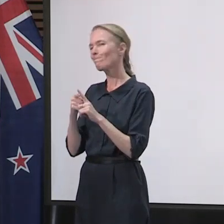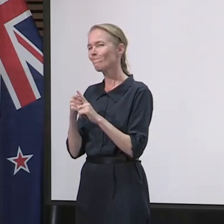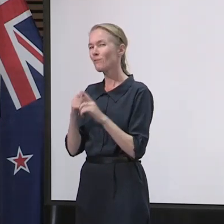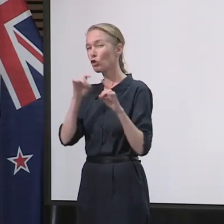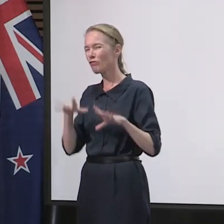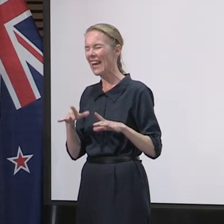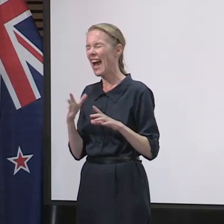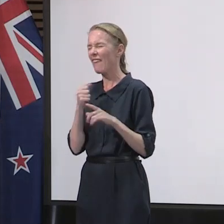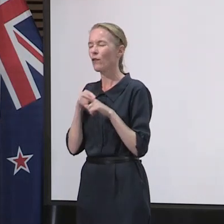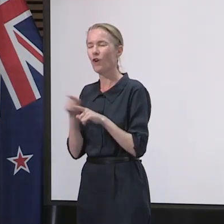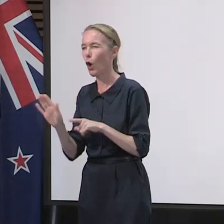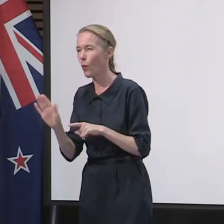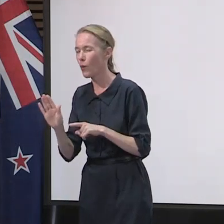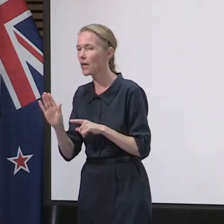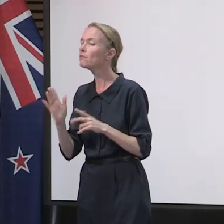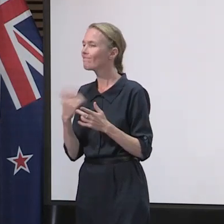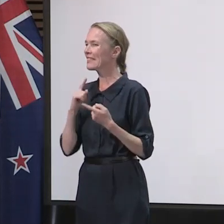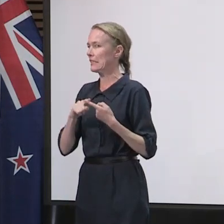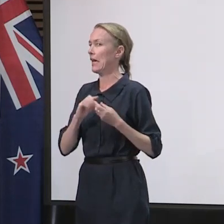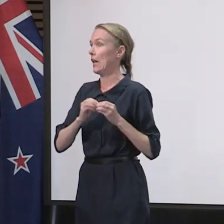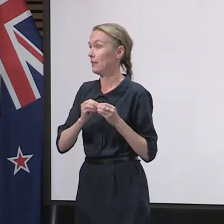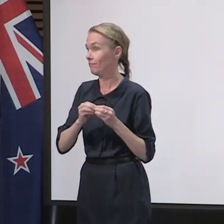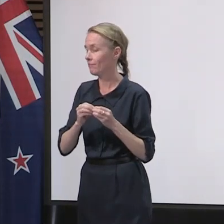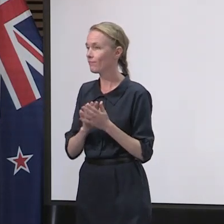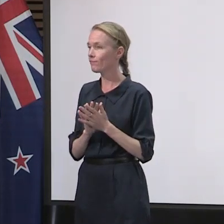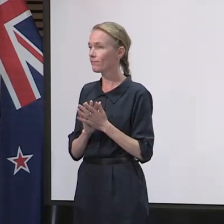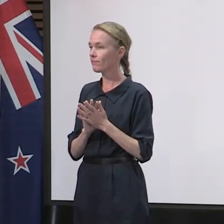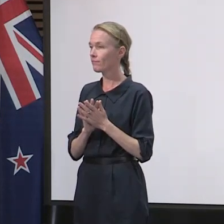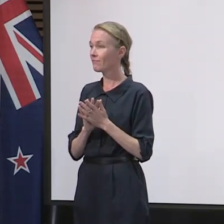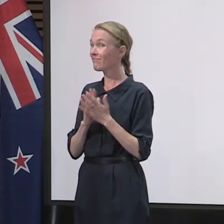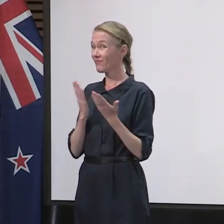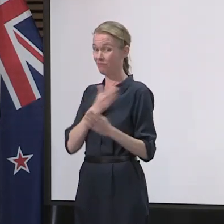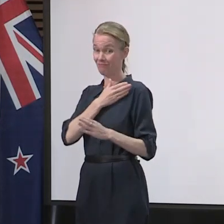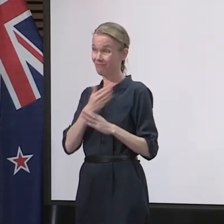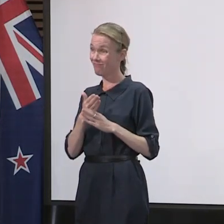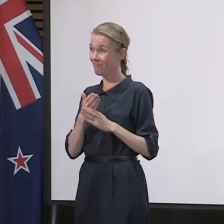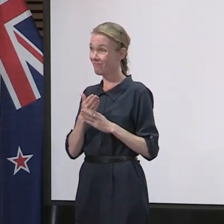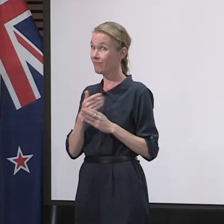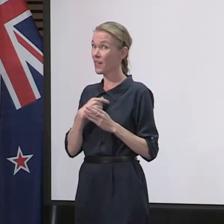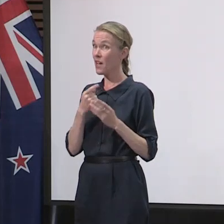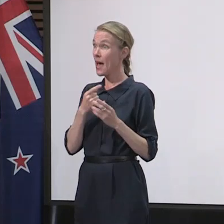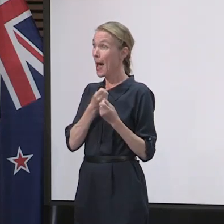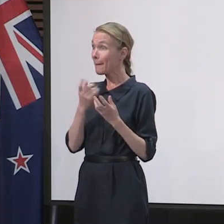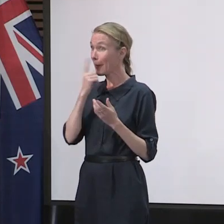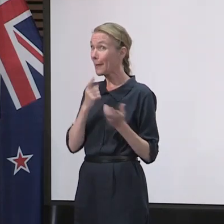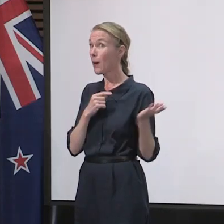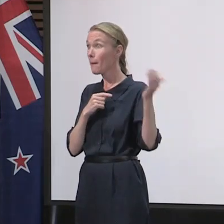with Australia. We would only do that if we didn't require incoming travellers to quarantine. What we've seen is